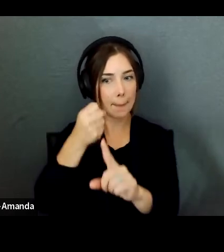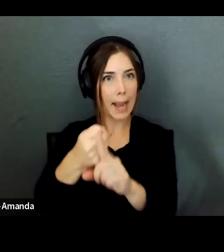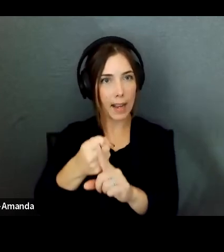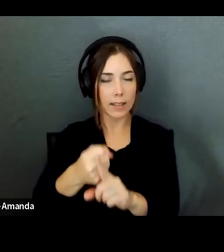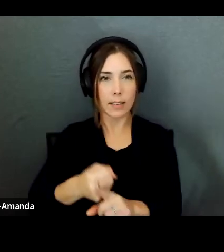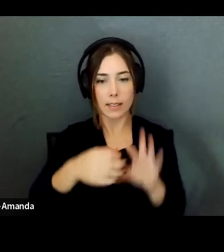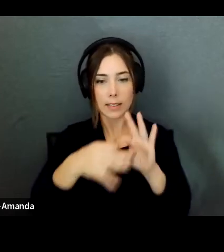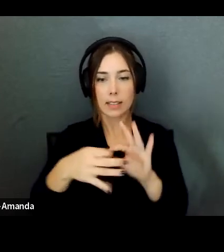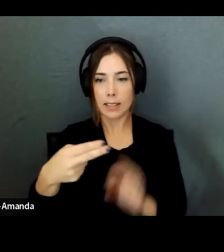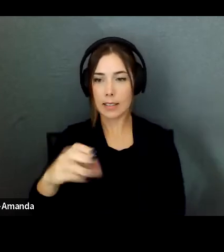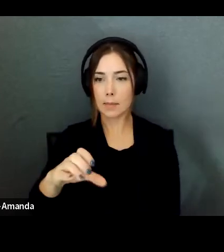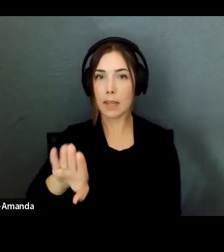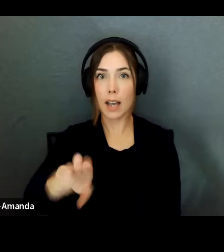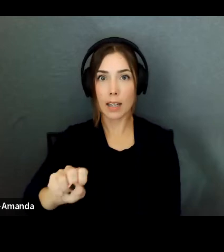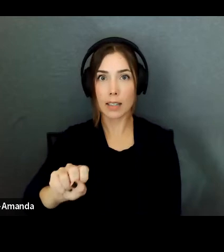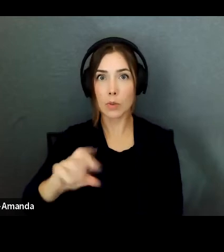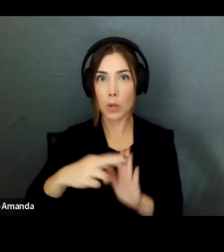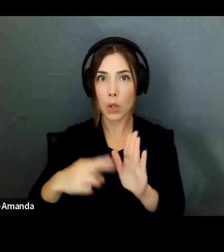around information dissemination and educational awareness.